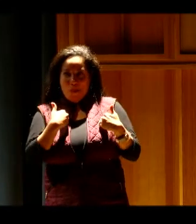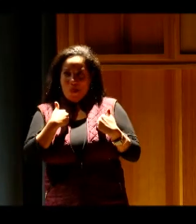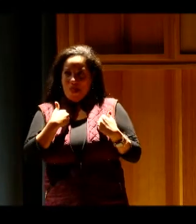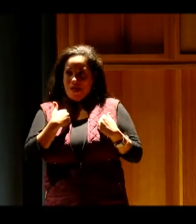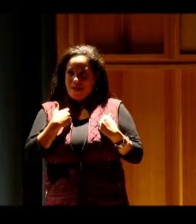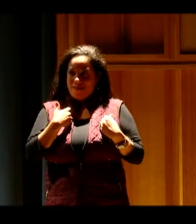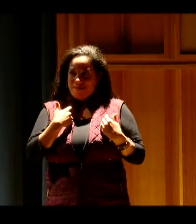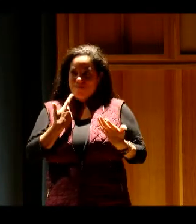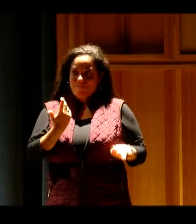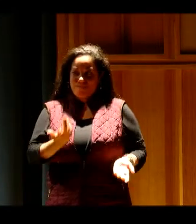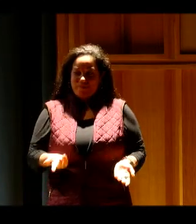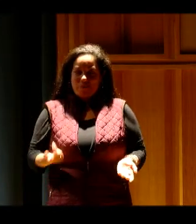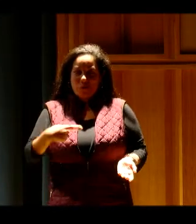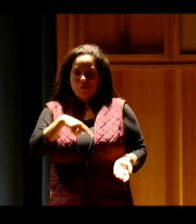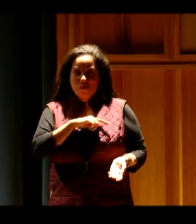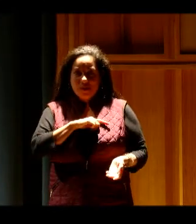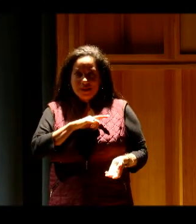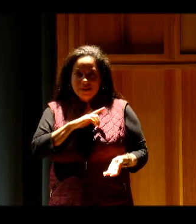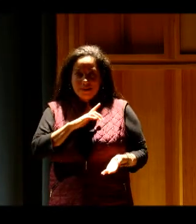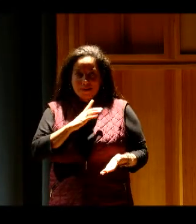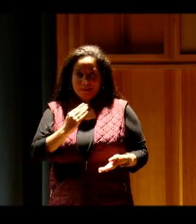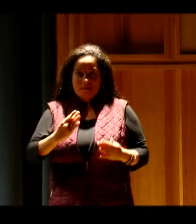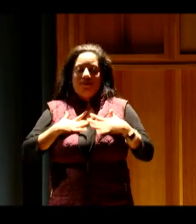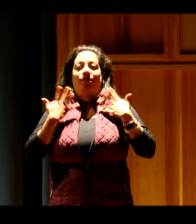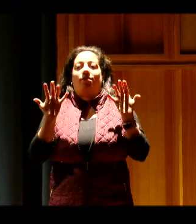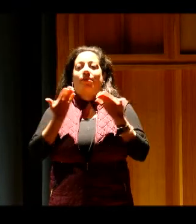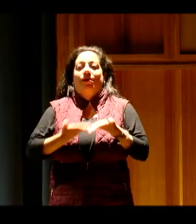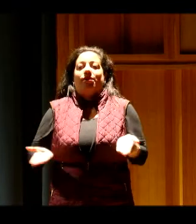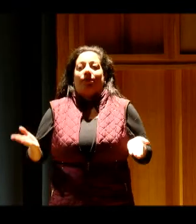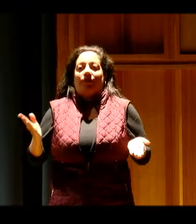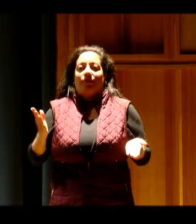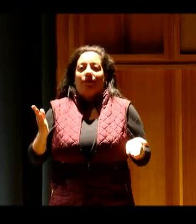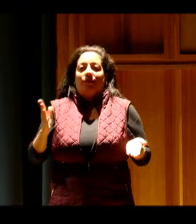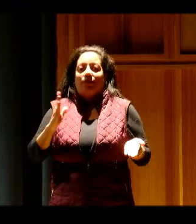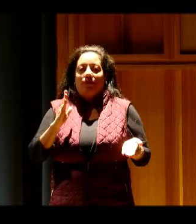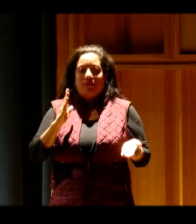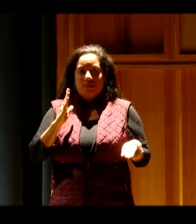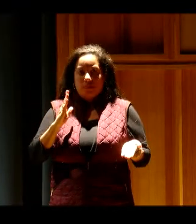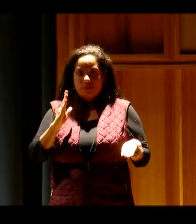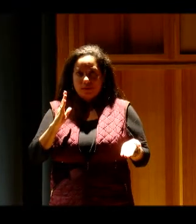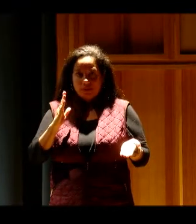And we are moved by things far beyond what we understand.